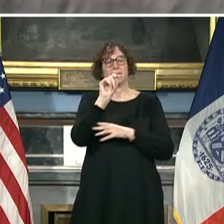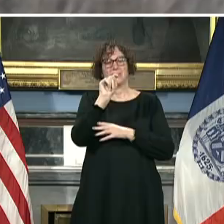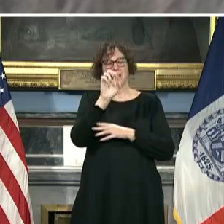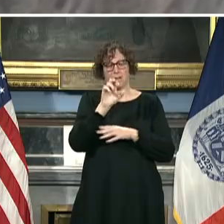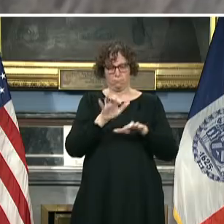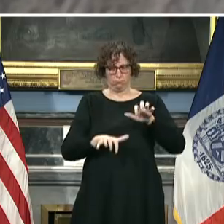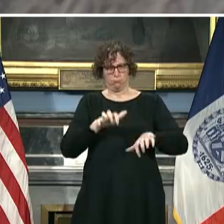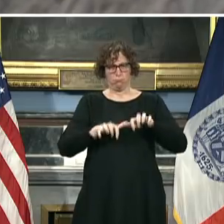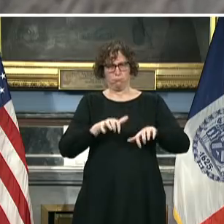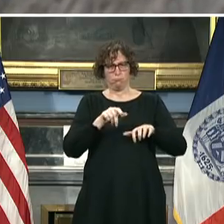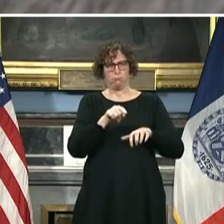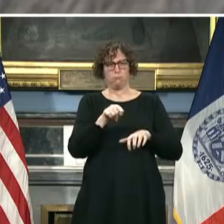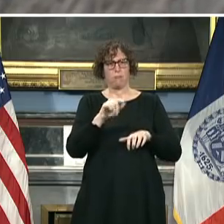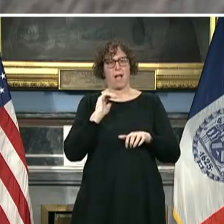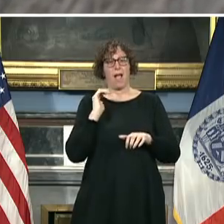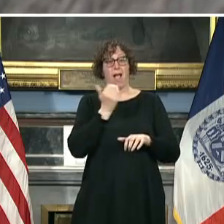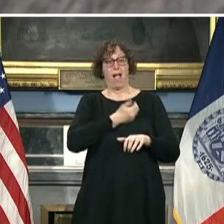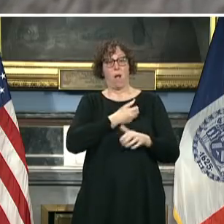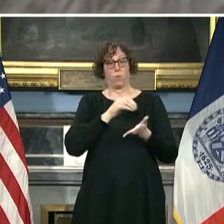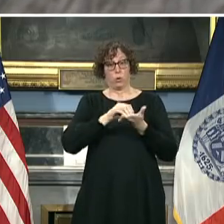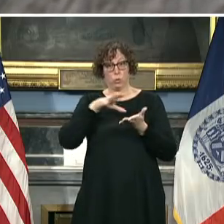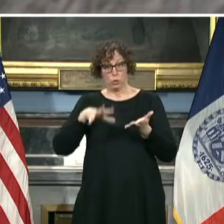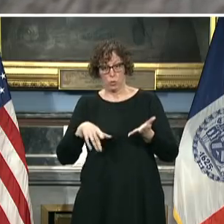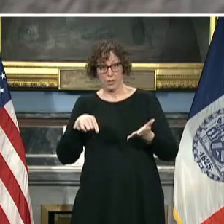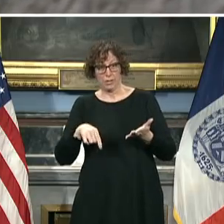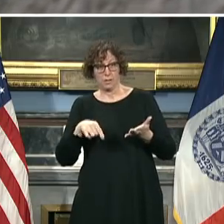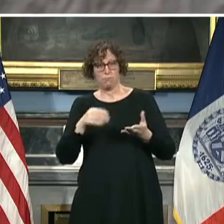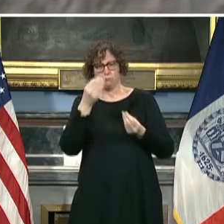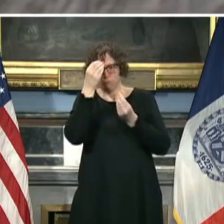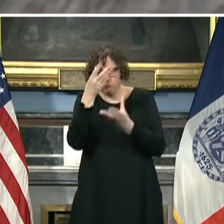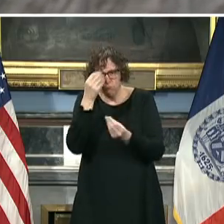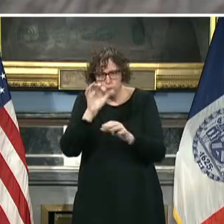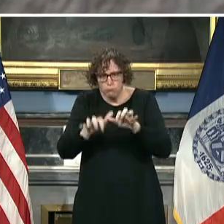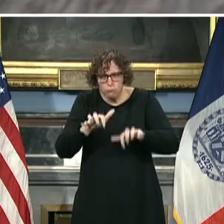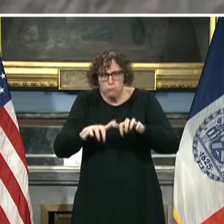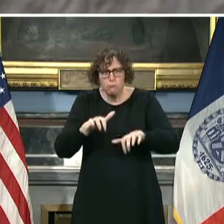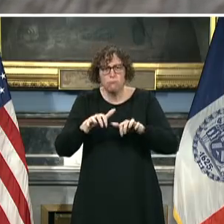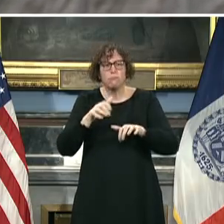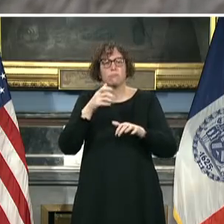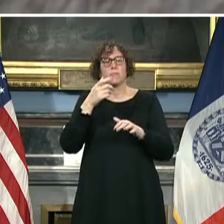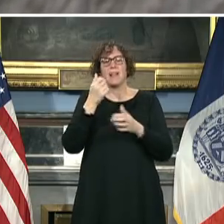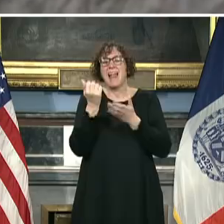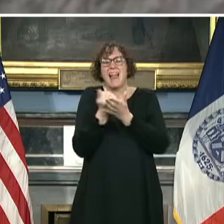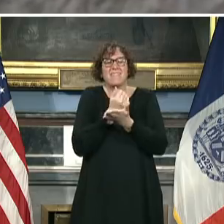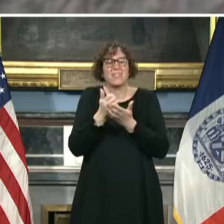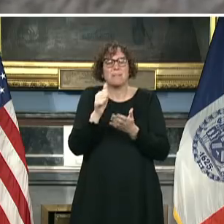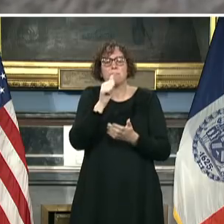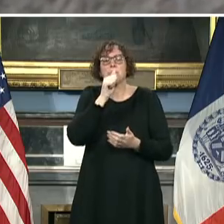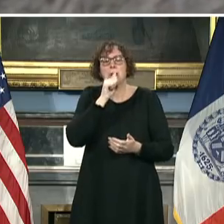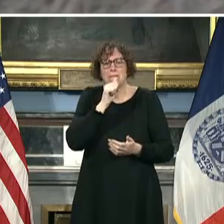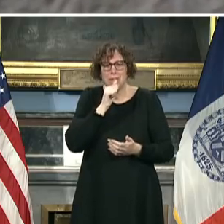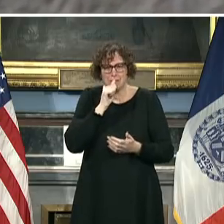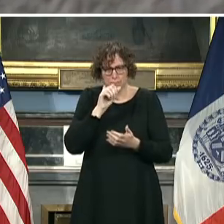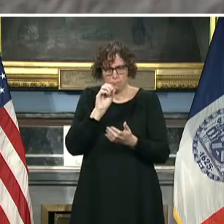DEPARTMENT OF EDUCATION DID NOT BELIEVE THE COY MPANWA S COOPERATED AND WE'RE NOT GOING TO PUT THE PRIVACY OF OUR STUDENTS' DATA AT